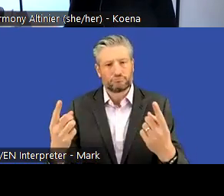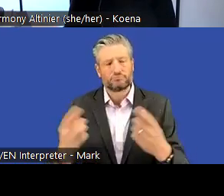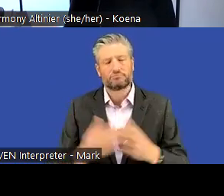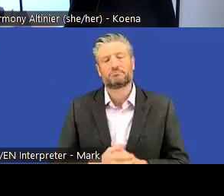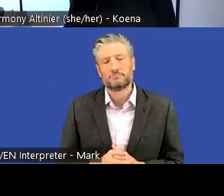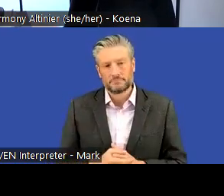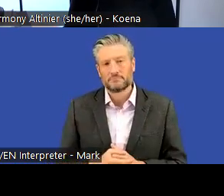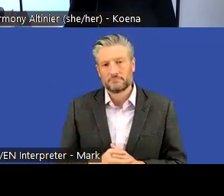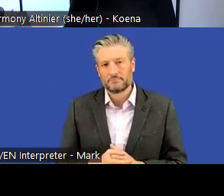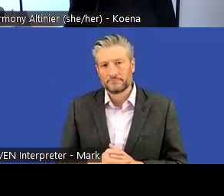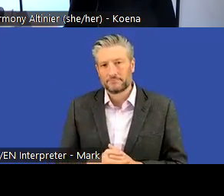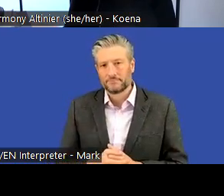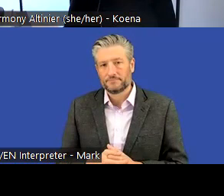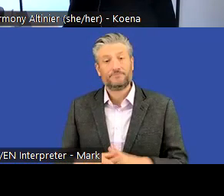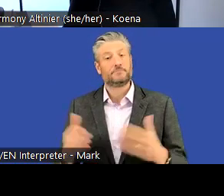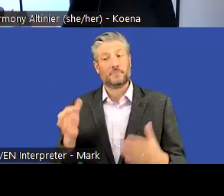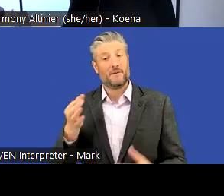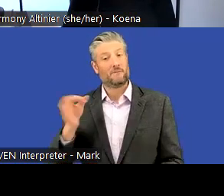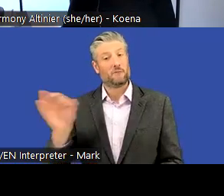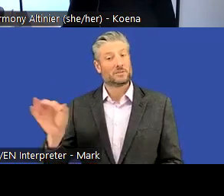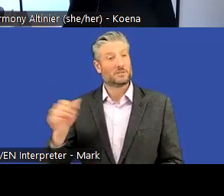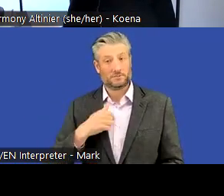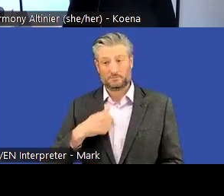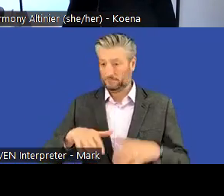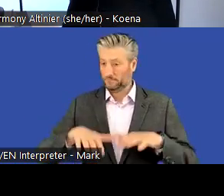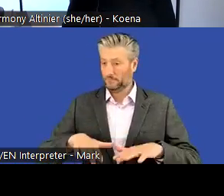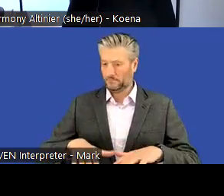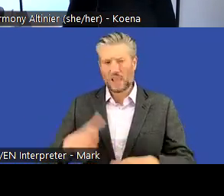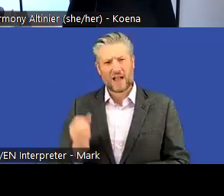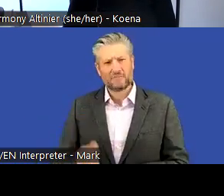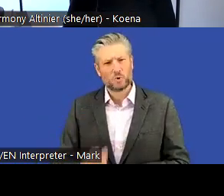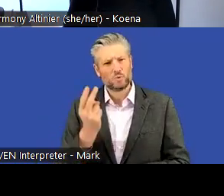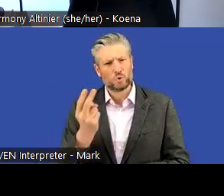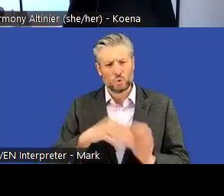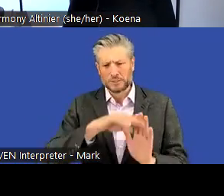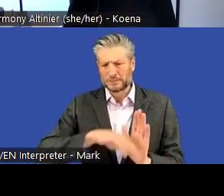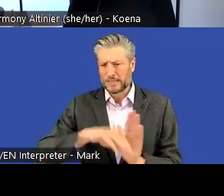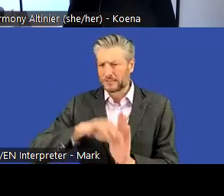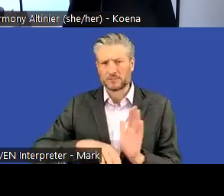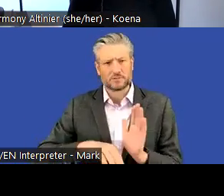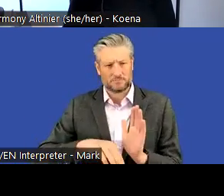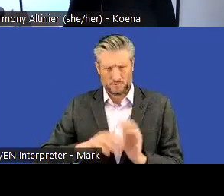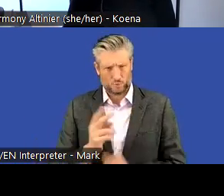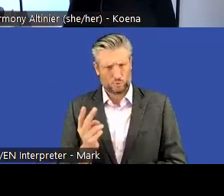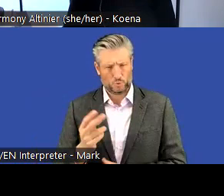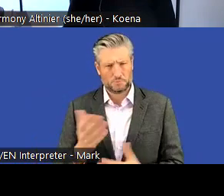For one country, France, we have two standards because the French government decided to publish